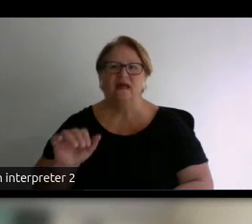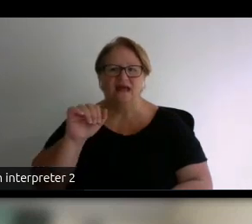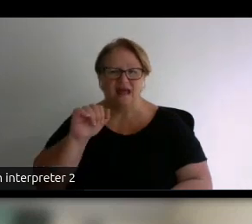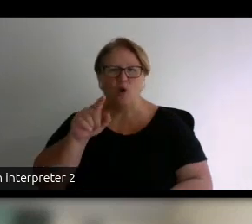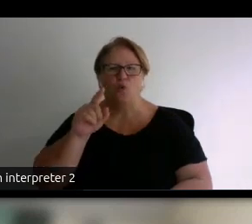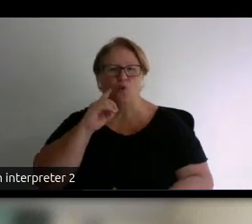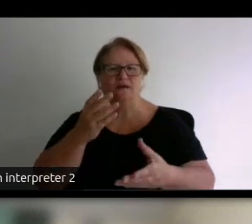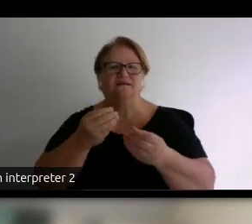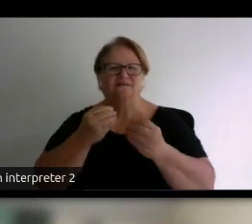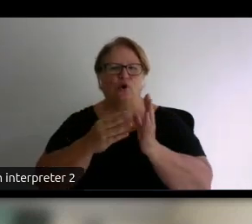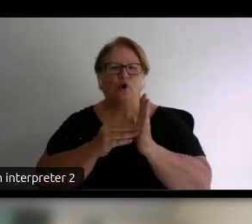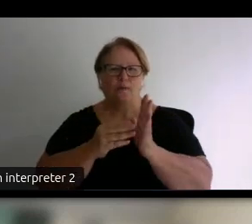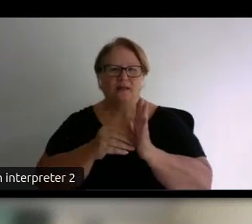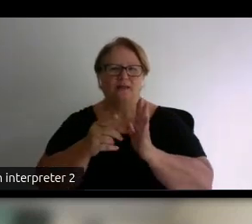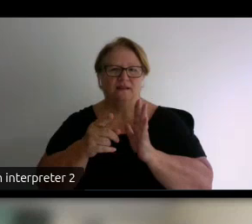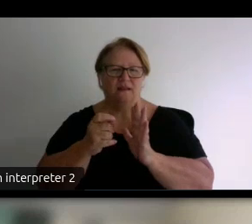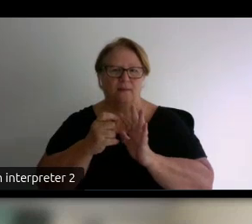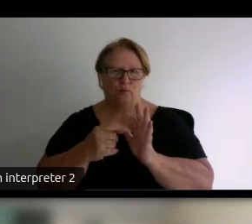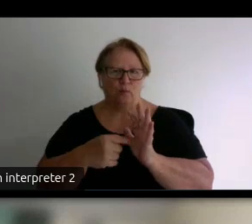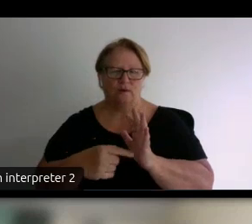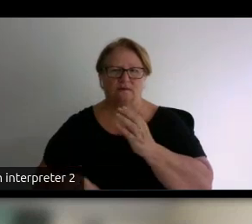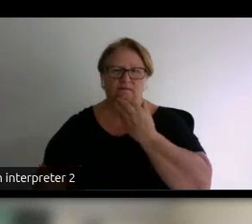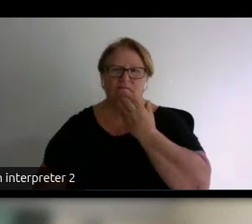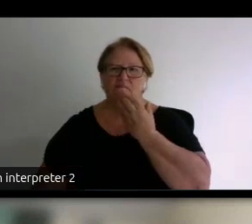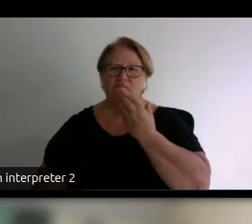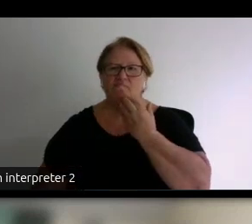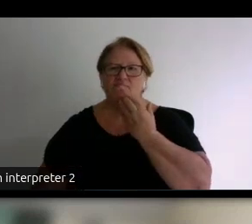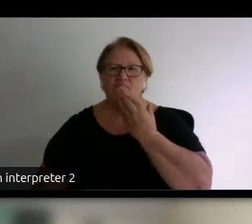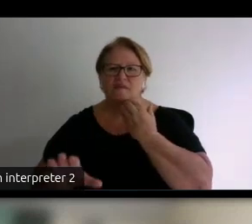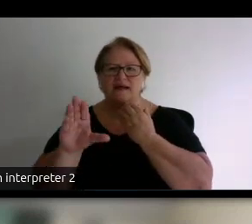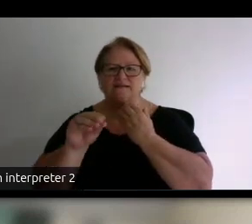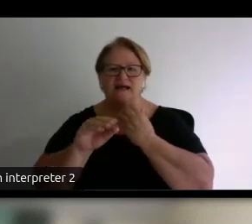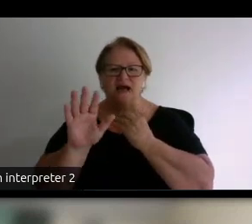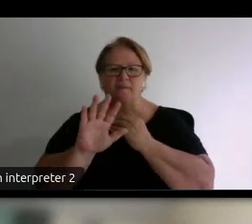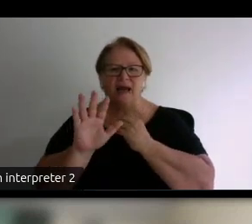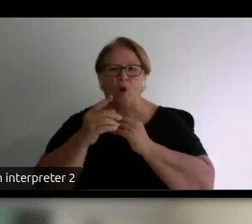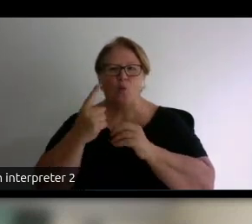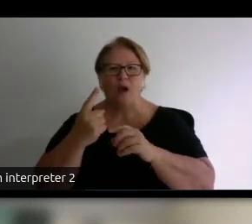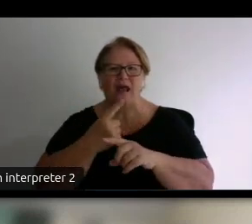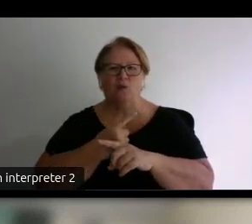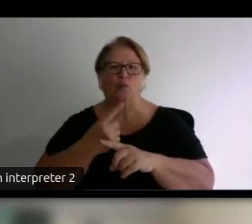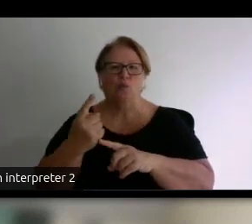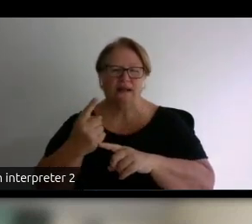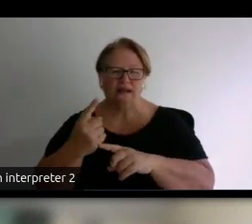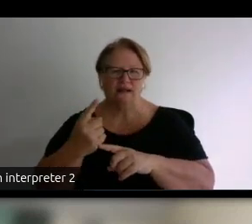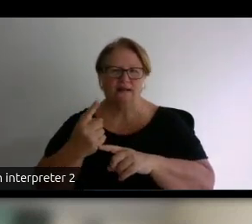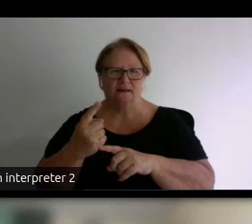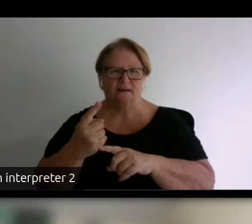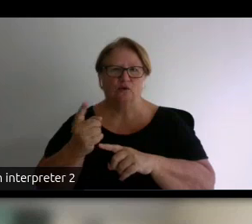So um about a week after this um you'll receive a link to the recorded webinar and I'll pop the